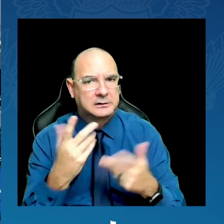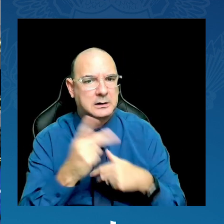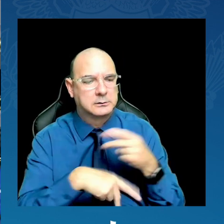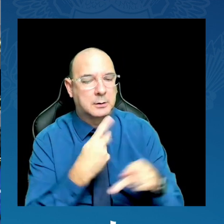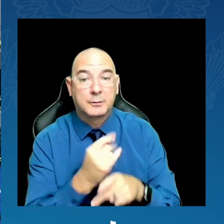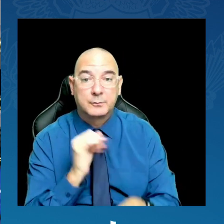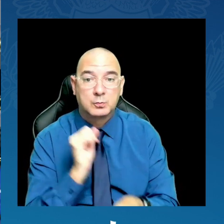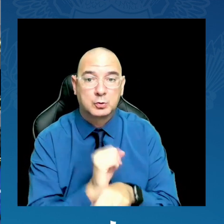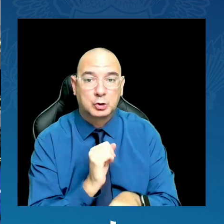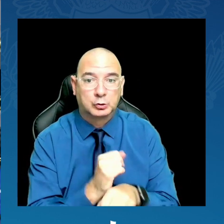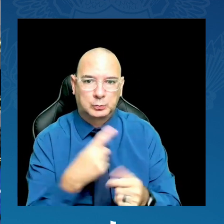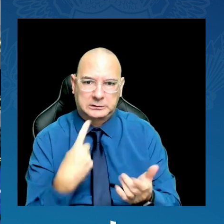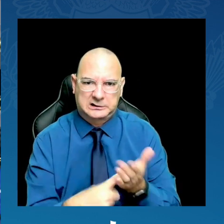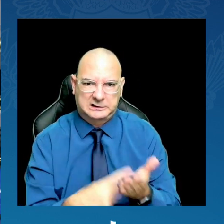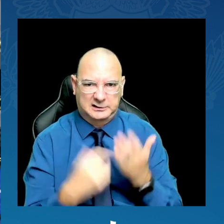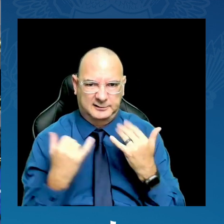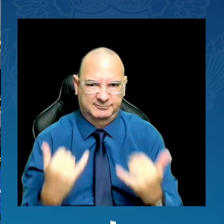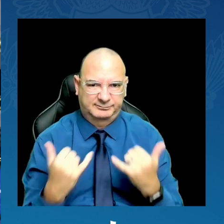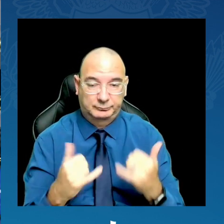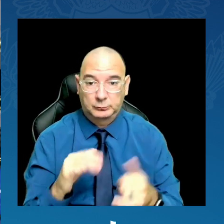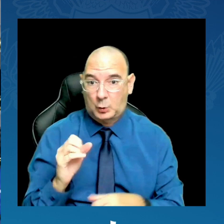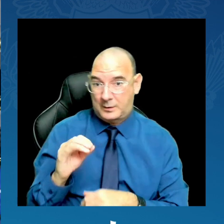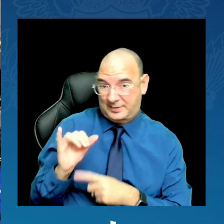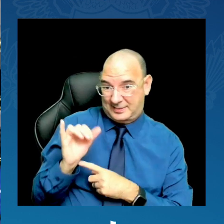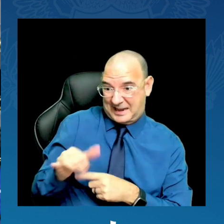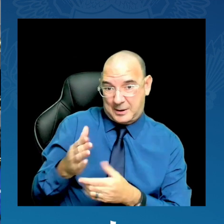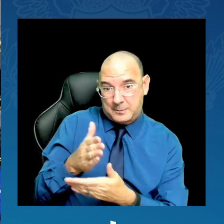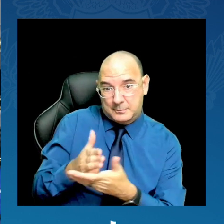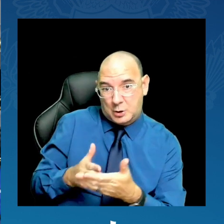So that'll be part of the due out of our of our work on STEM.